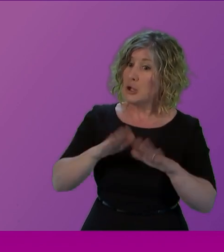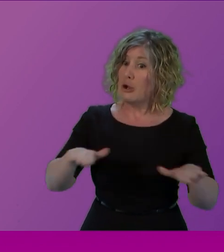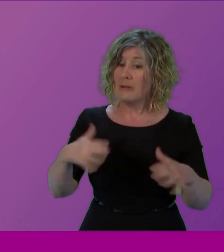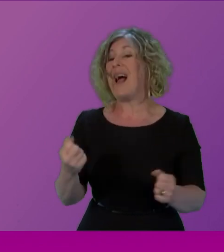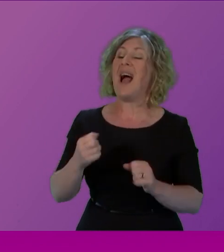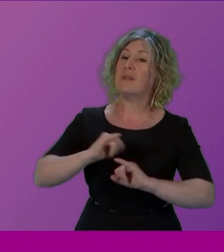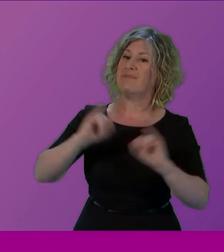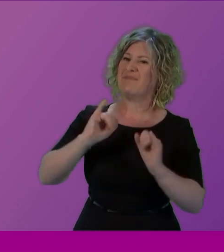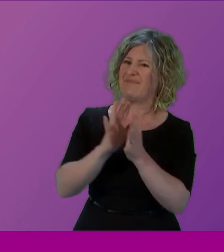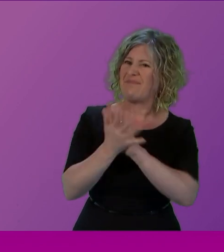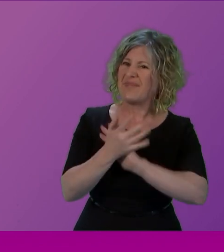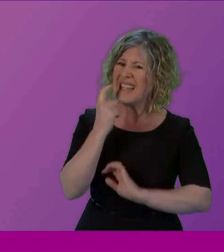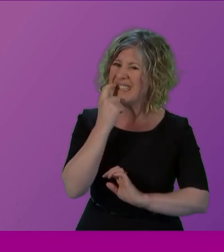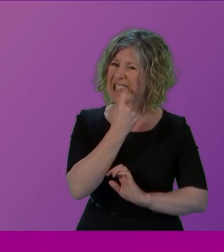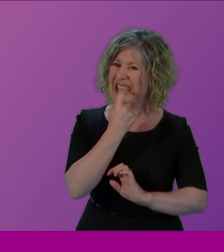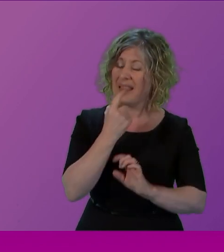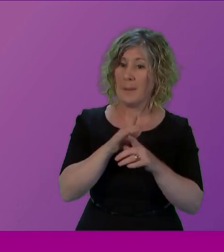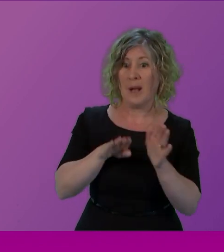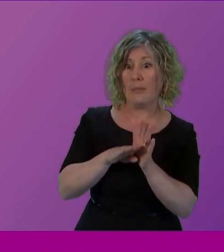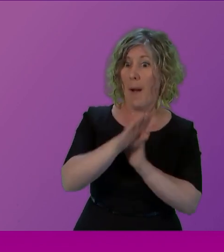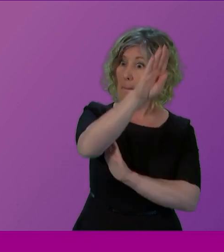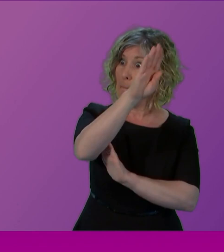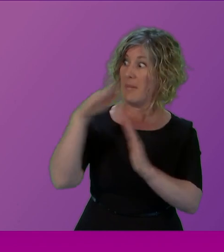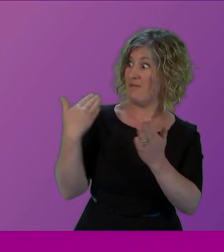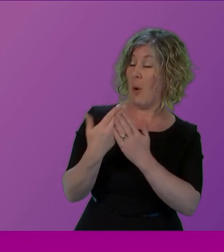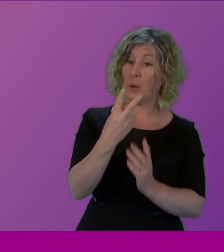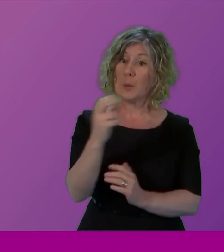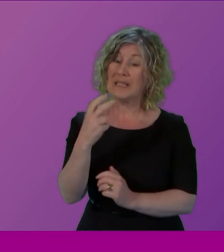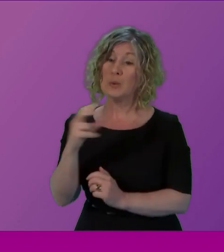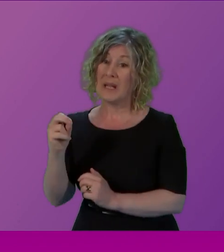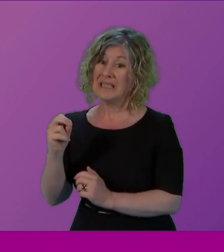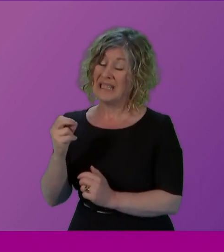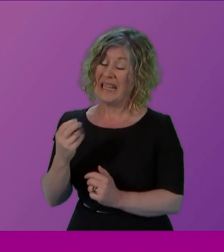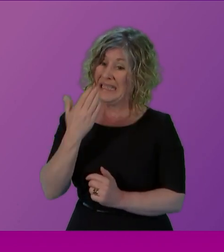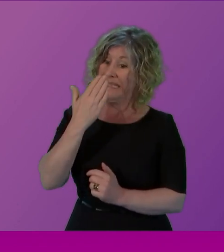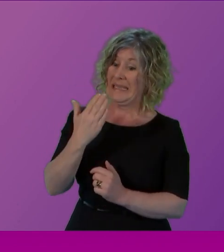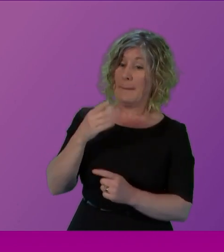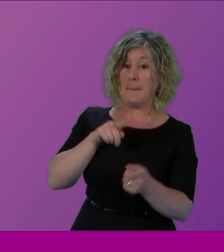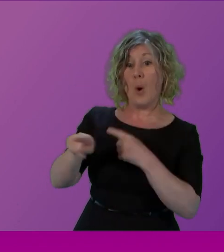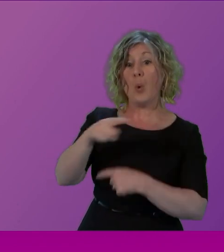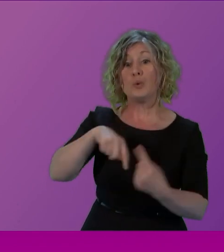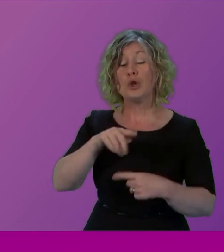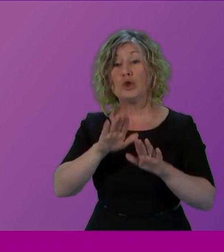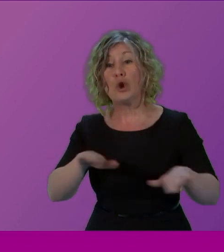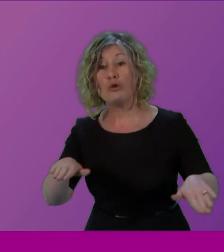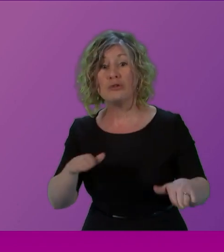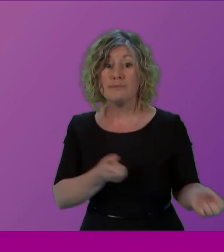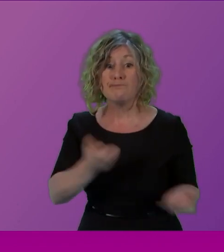since 2020, and dental extractions under general anaesthetic are the most common reason for children being admitted to hospital.